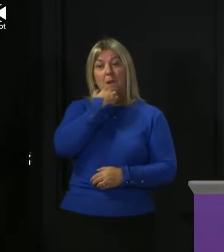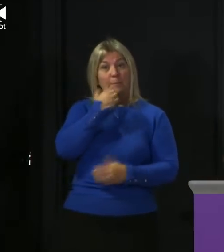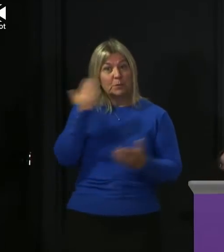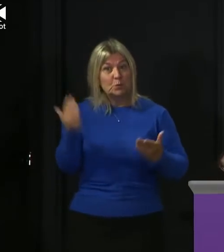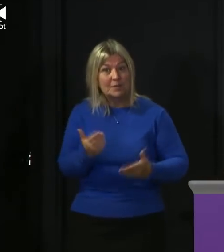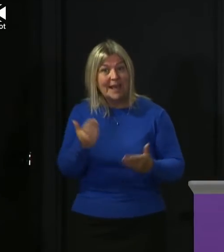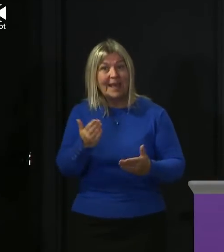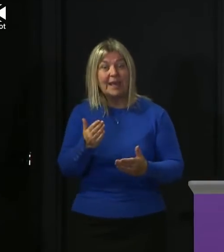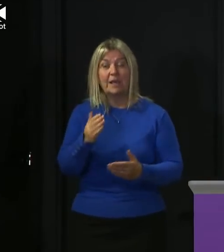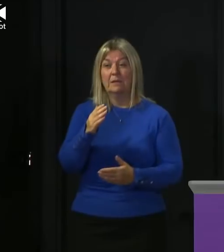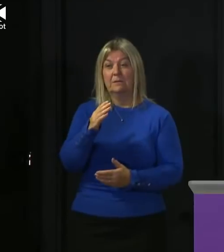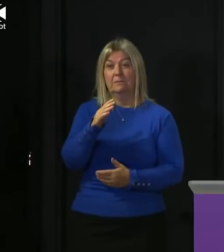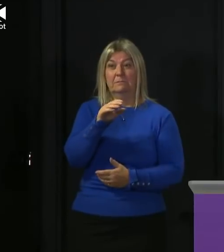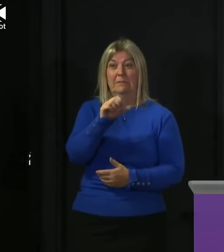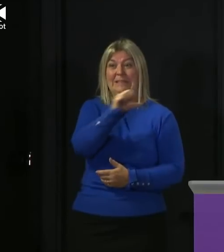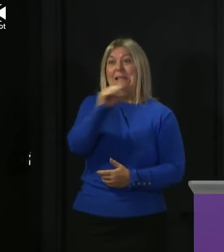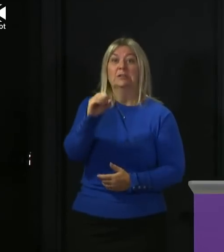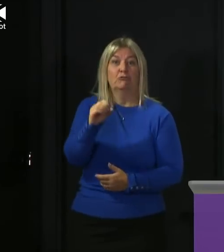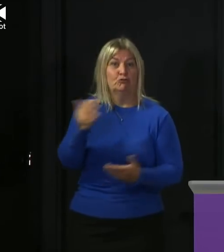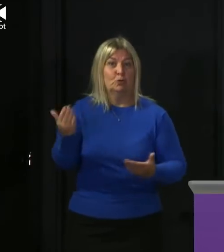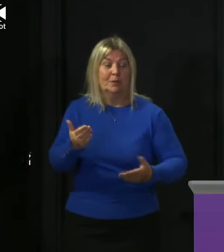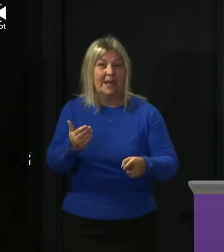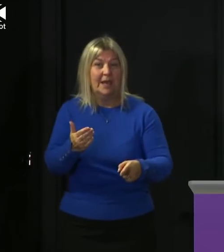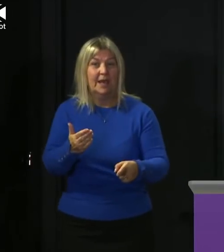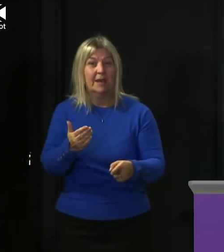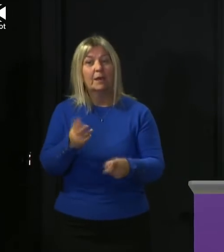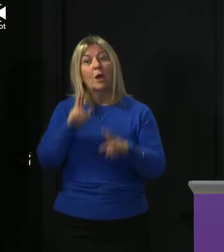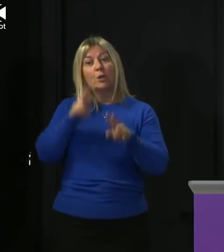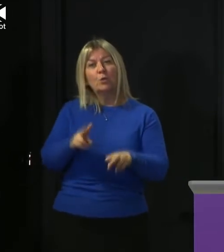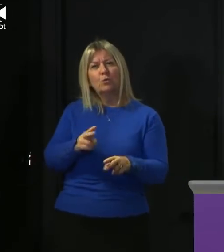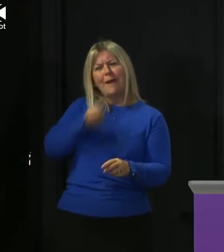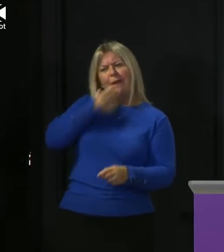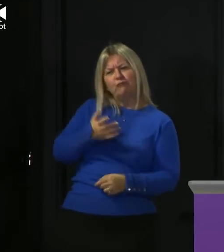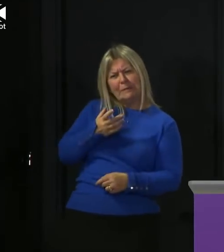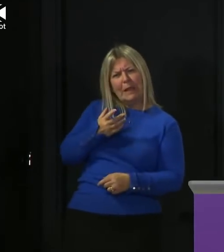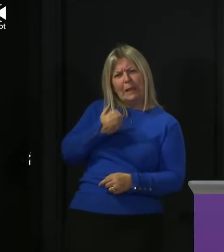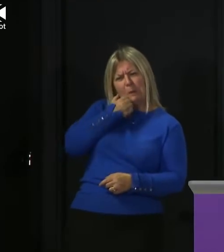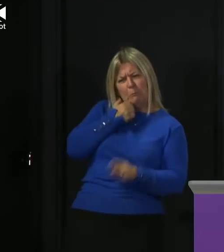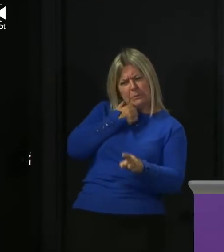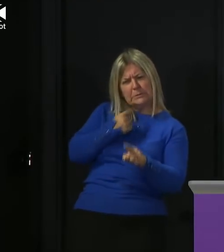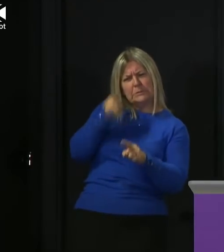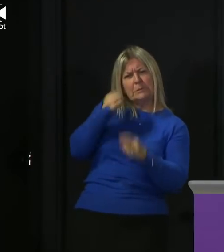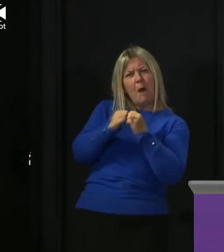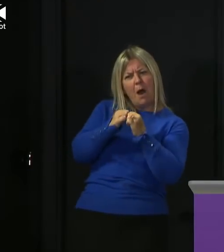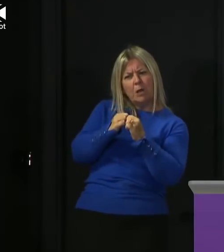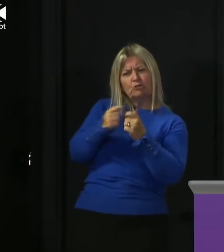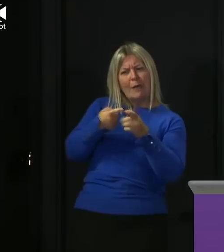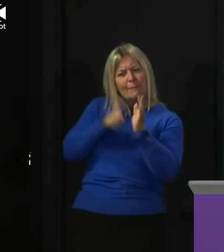the 600 today, and compare them to daily case numbers back in march and April. But that is